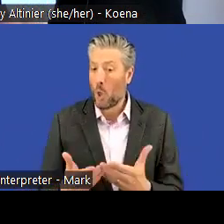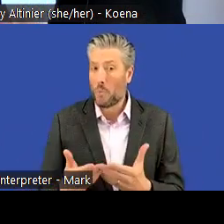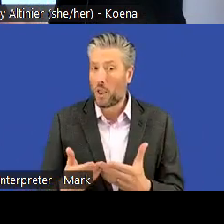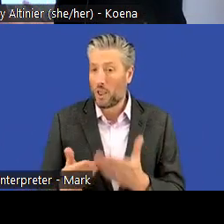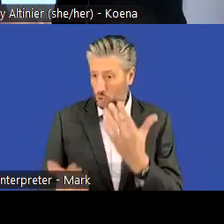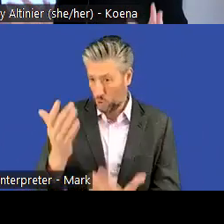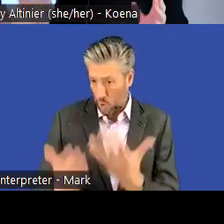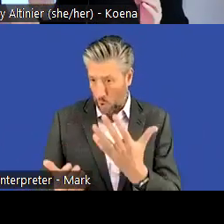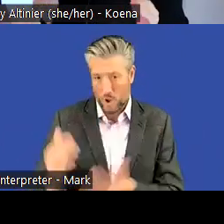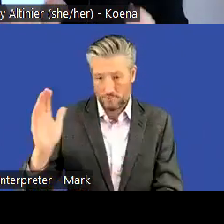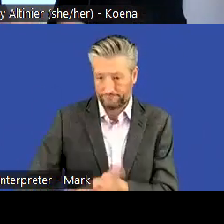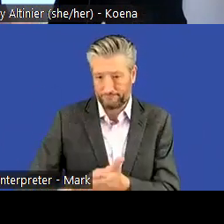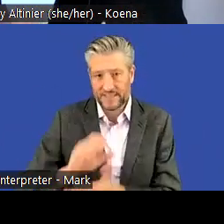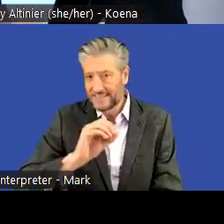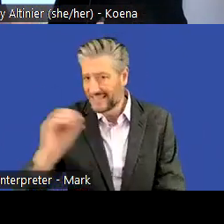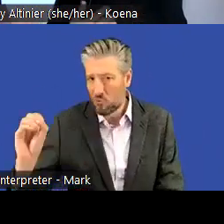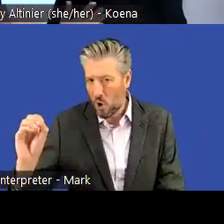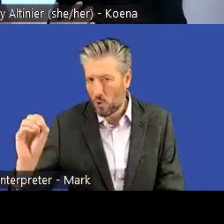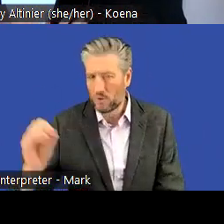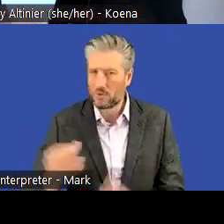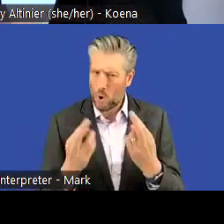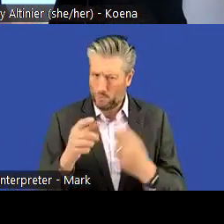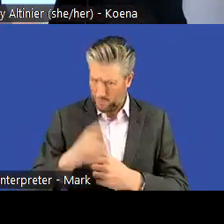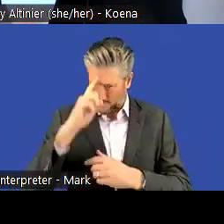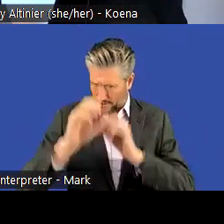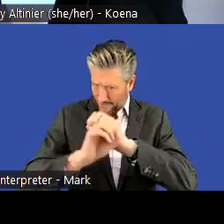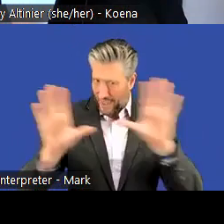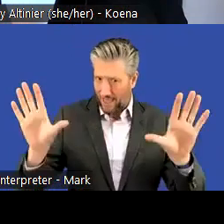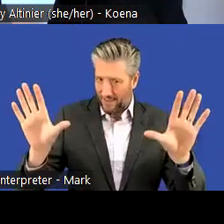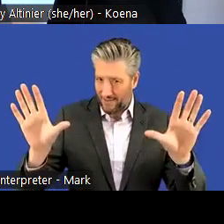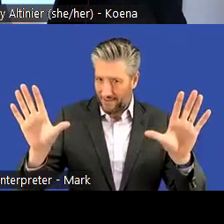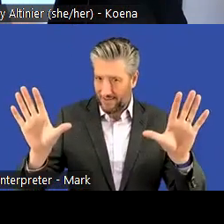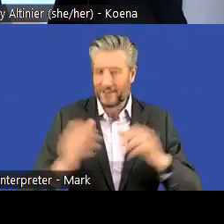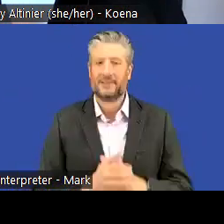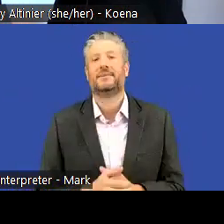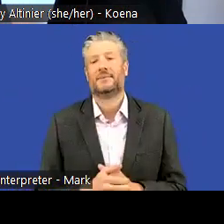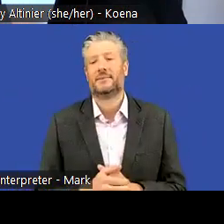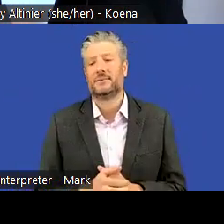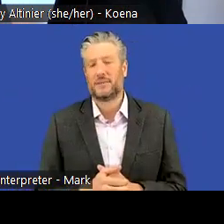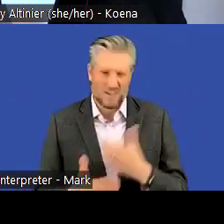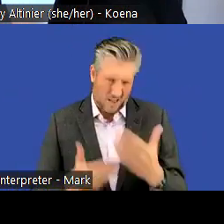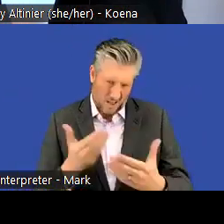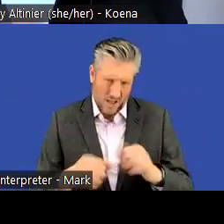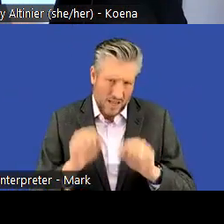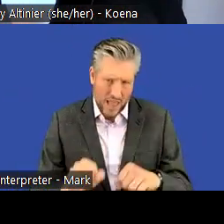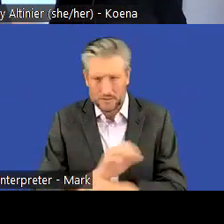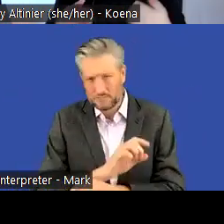If it's not, please, I will go back to that in the question session.